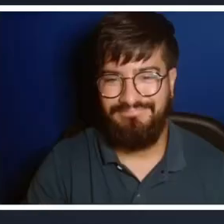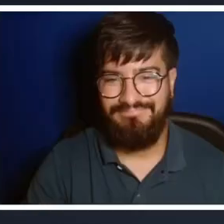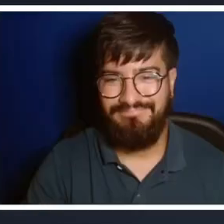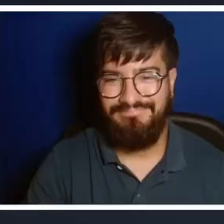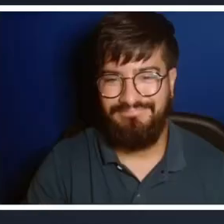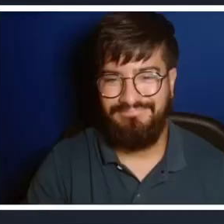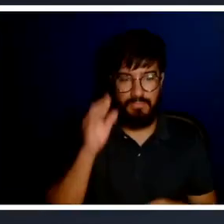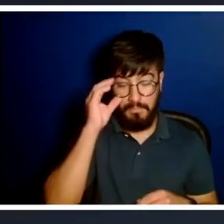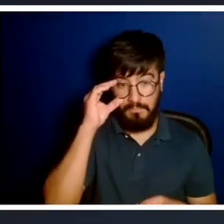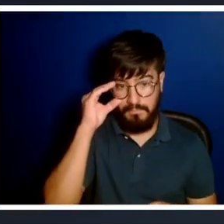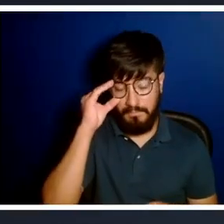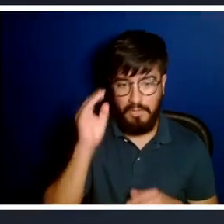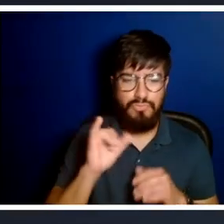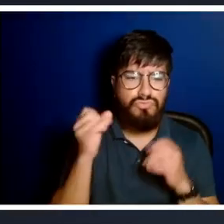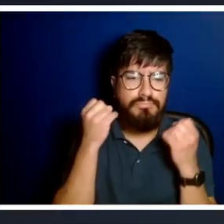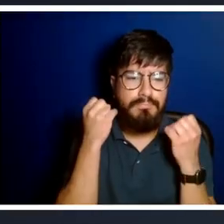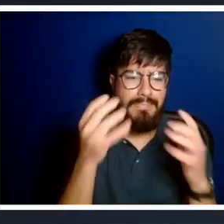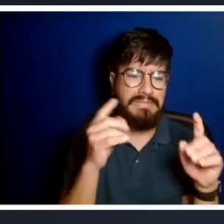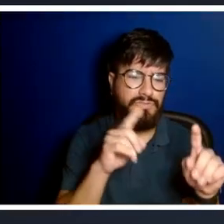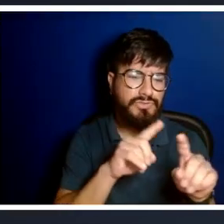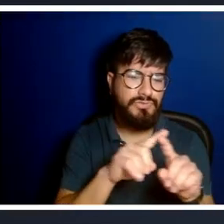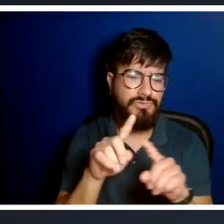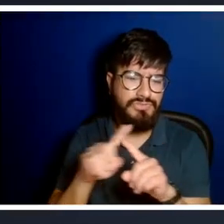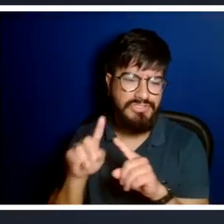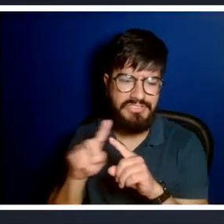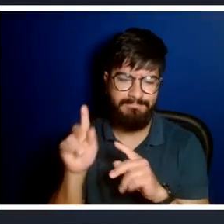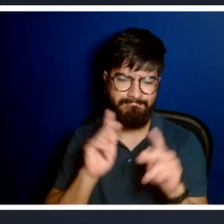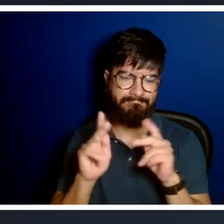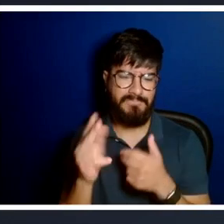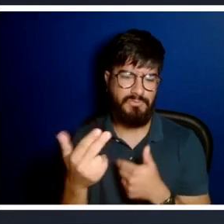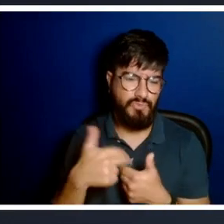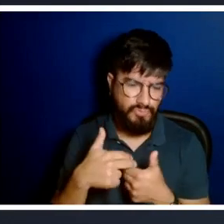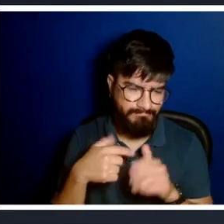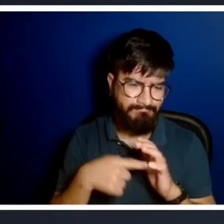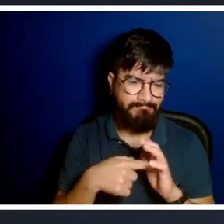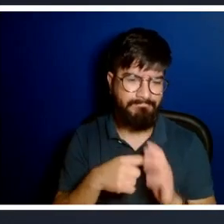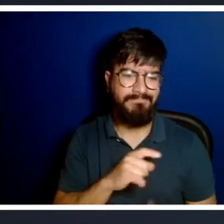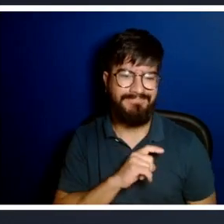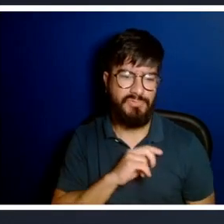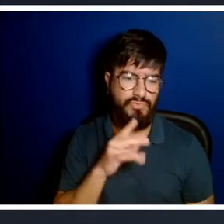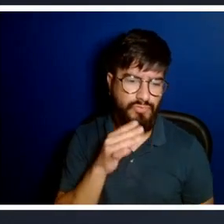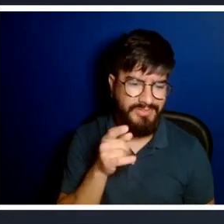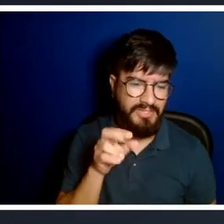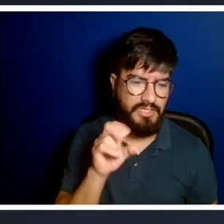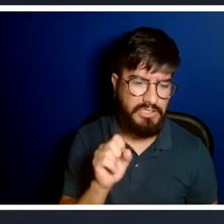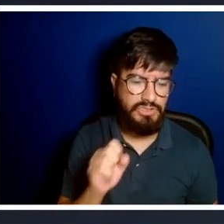Rangers from the National Park Service. With this festival, we wanted to inspire, excite,